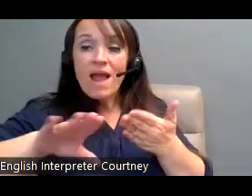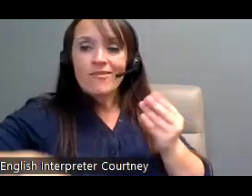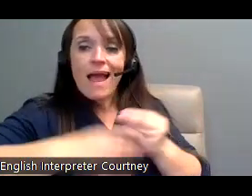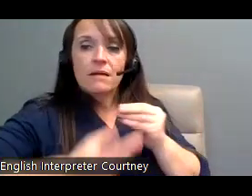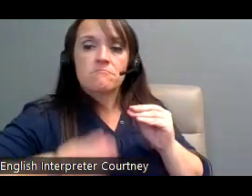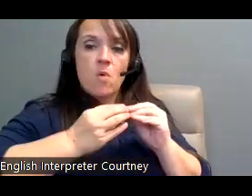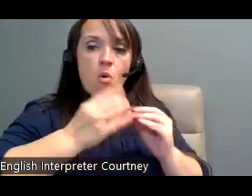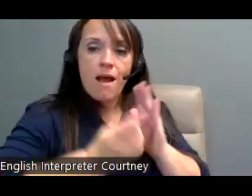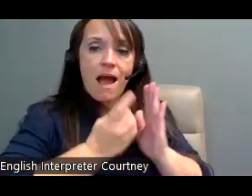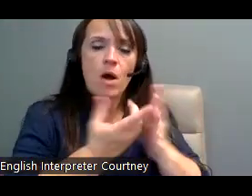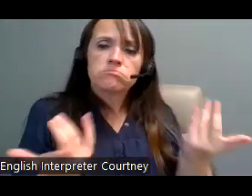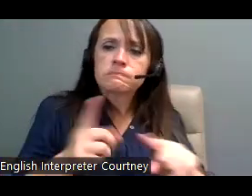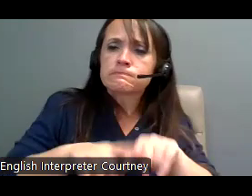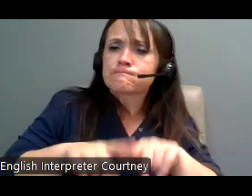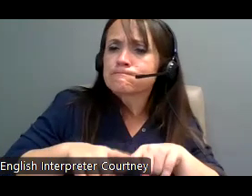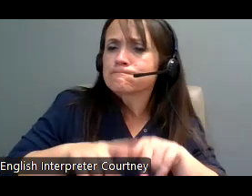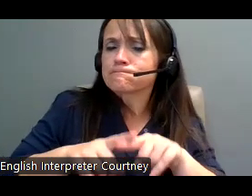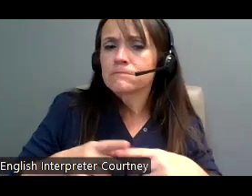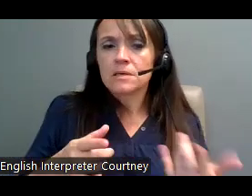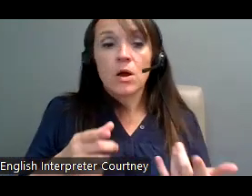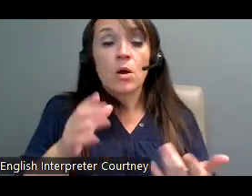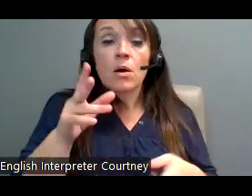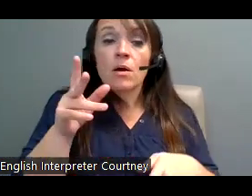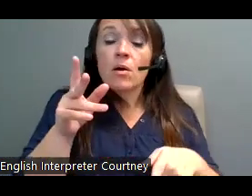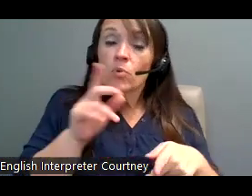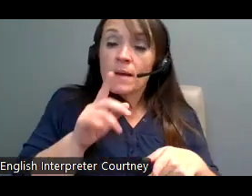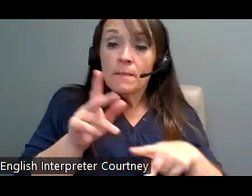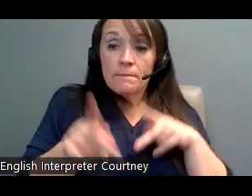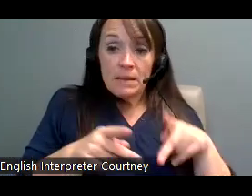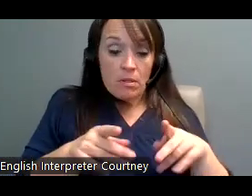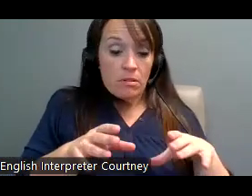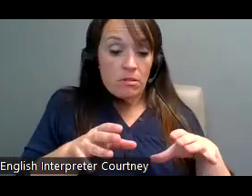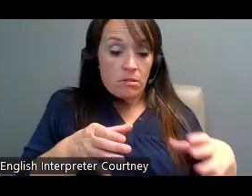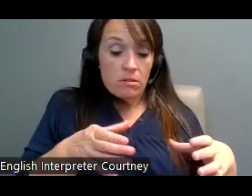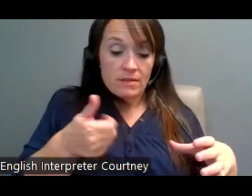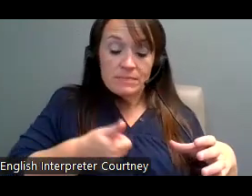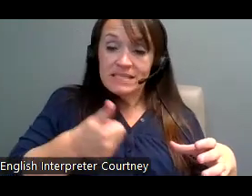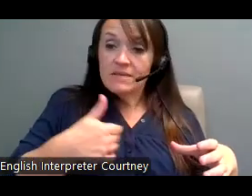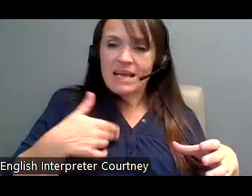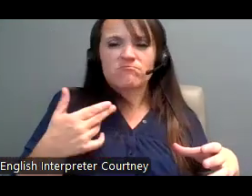specific operation of people with very high needs. Again, it is a way to allow people to